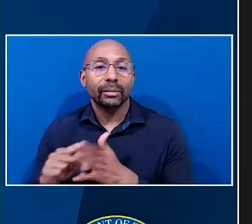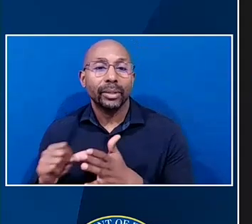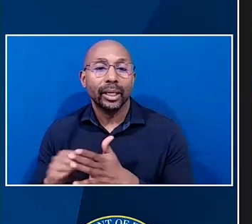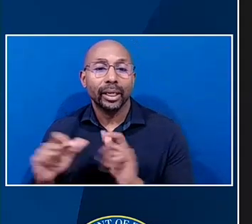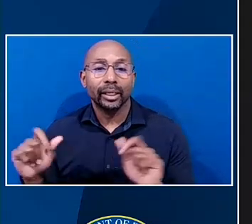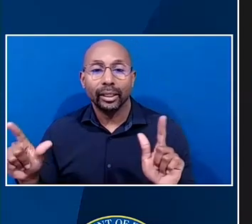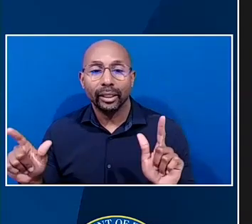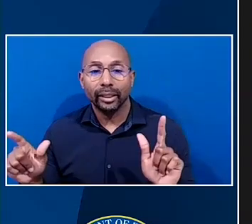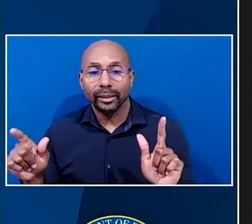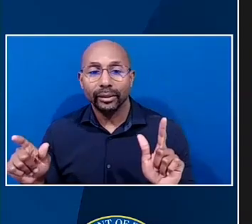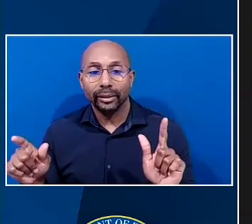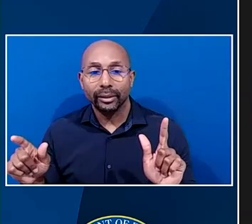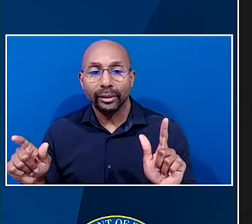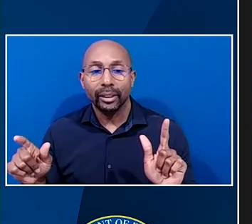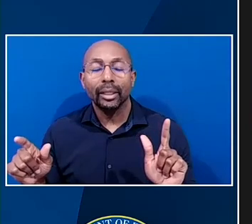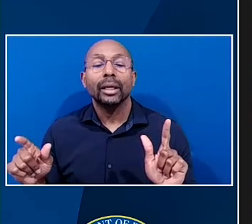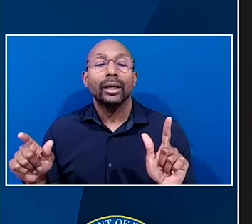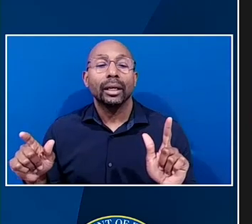Alright, did I miss anyone?